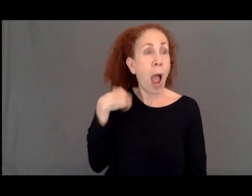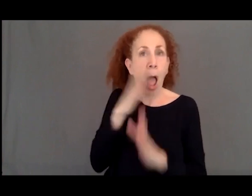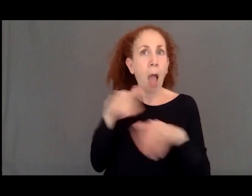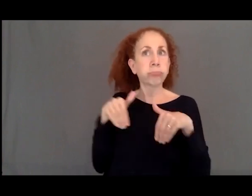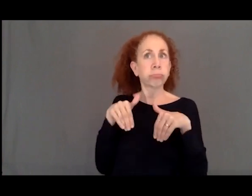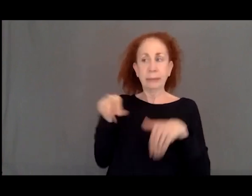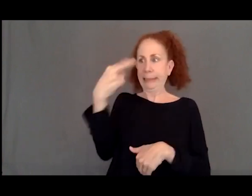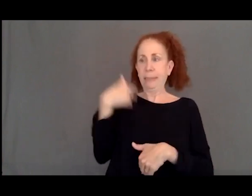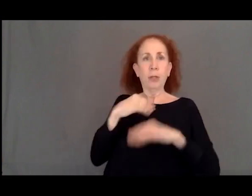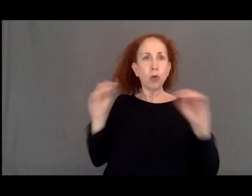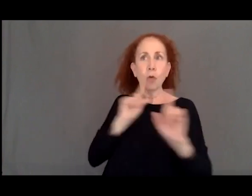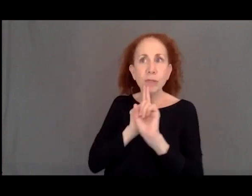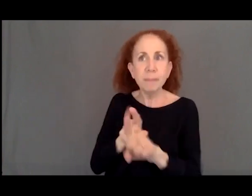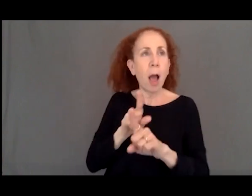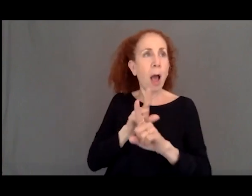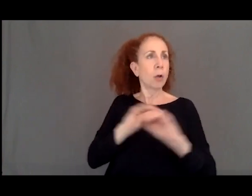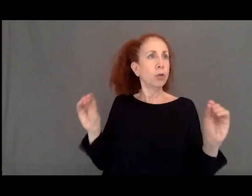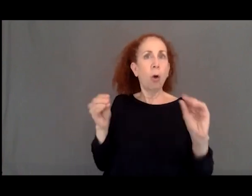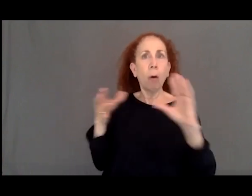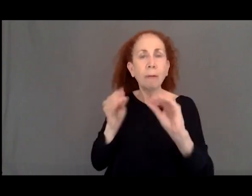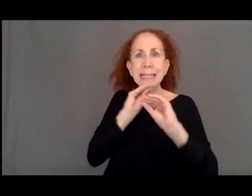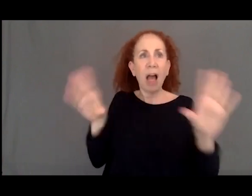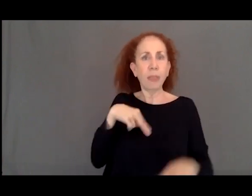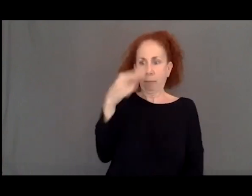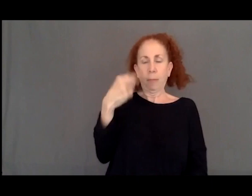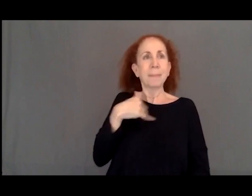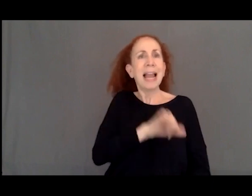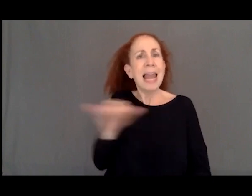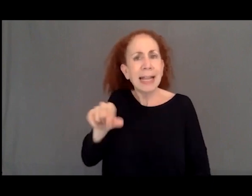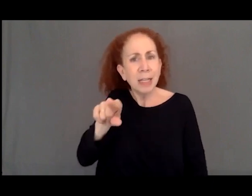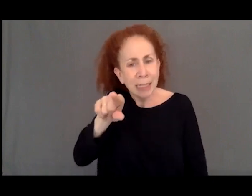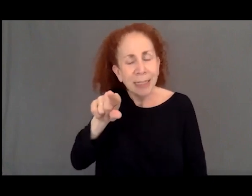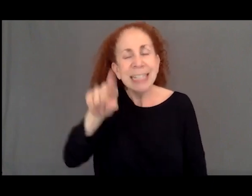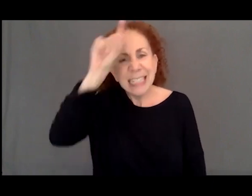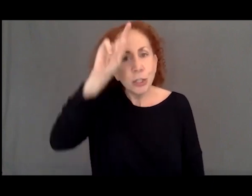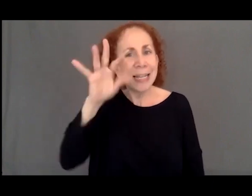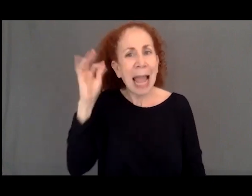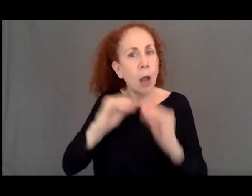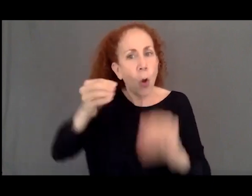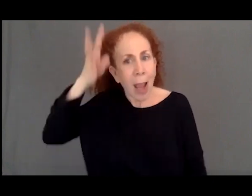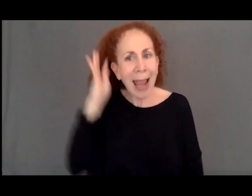To see me without words is like seeing one of those Egyptian felines without hair, a rare and not